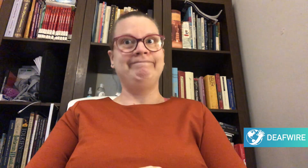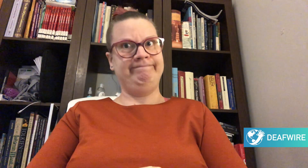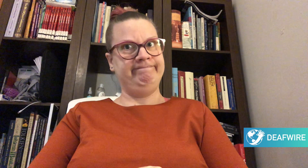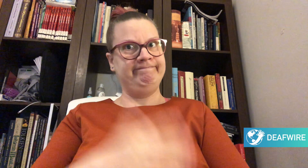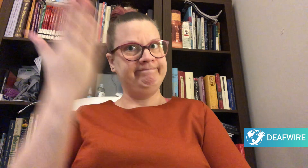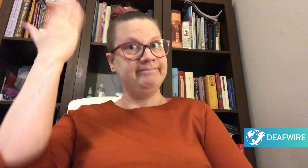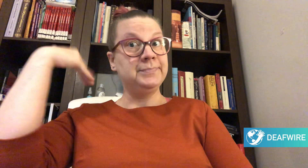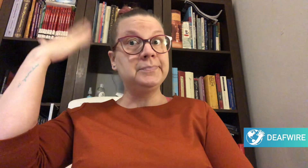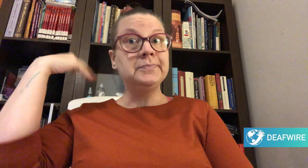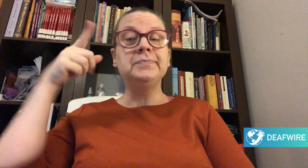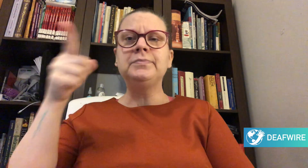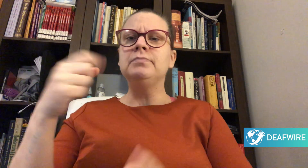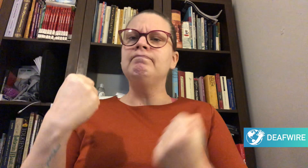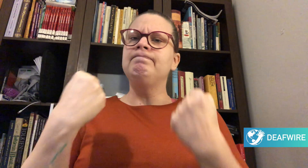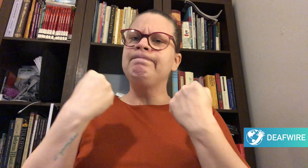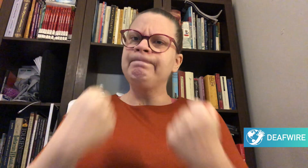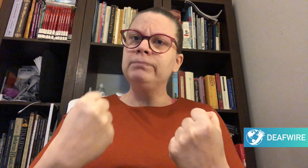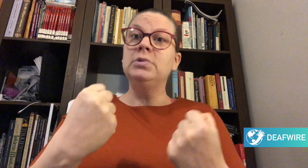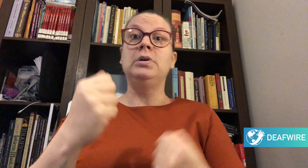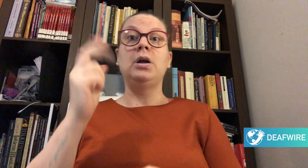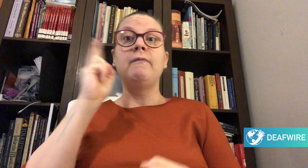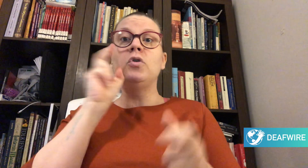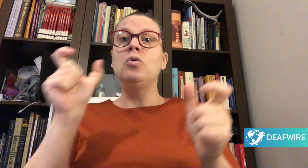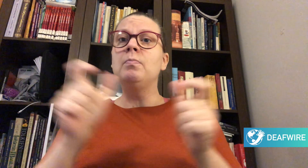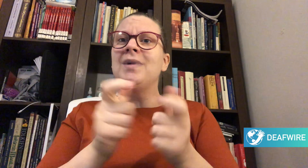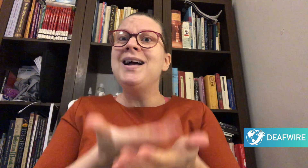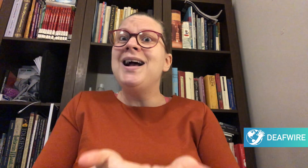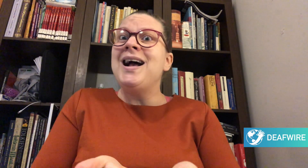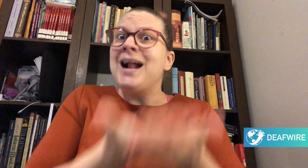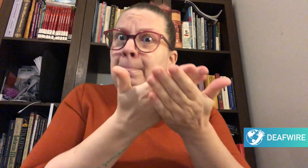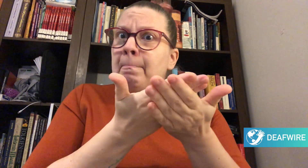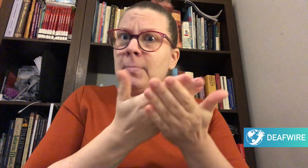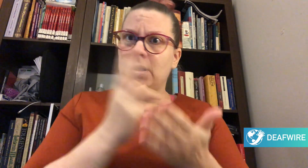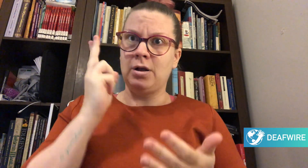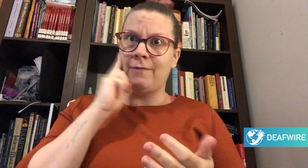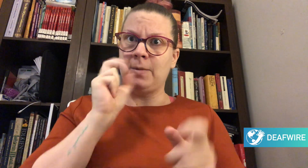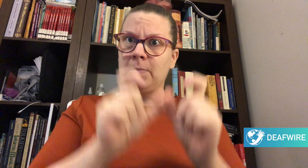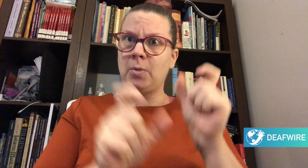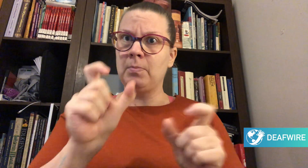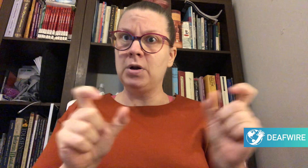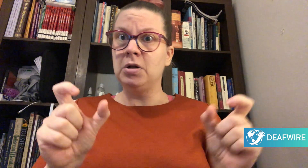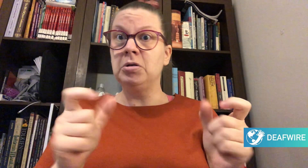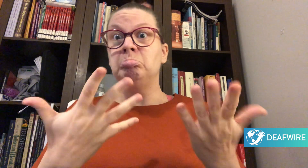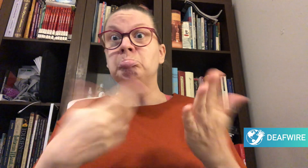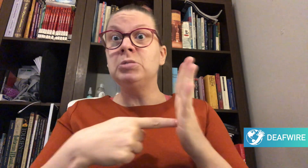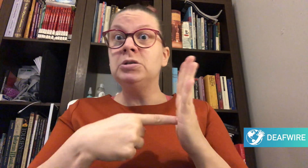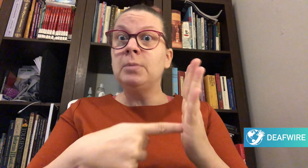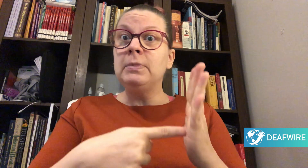Deaf people directly, like finding employment,